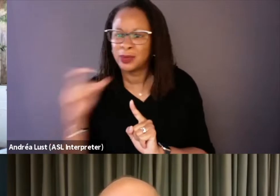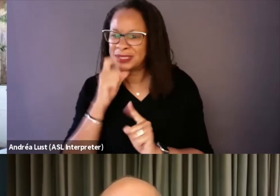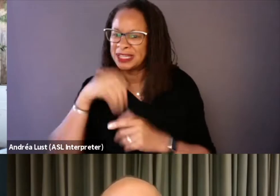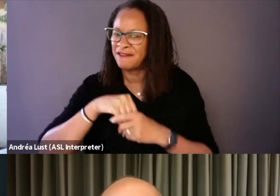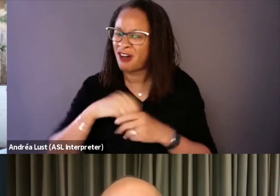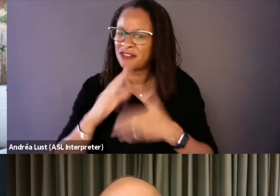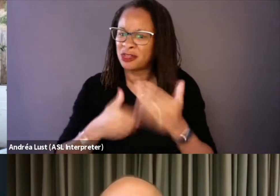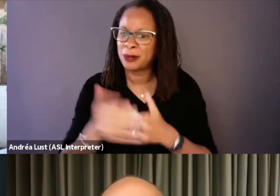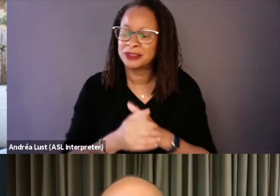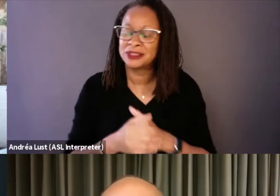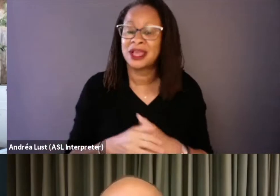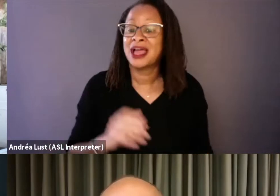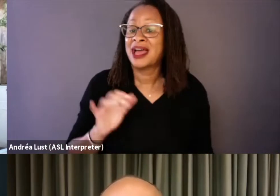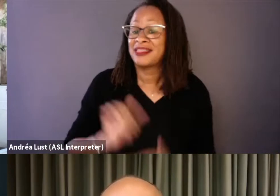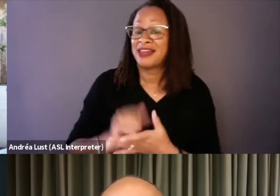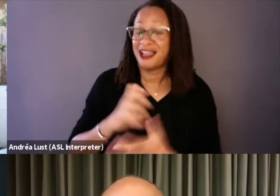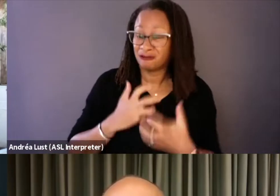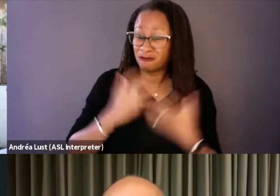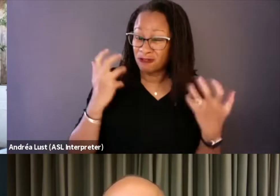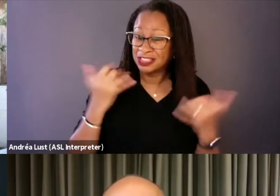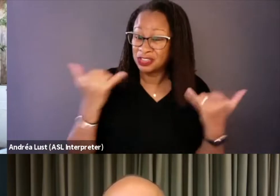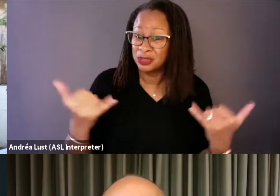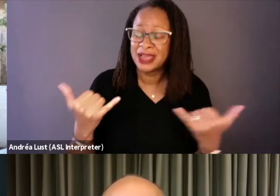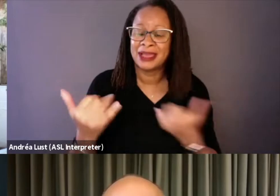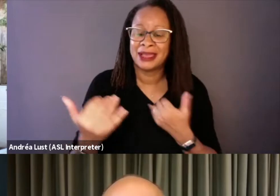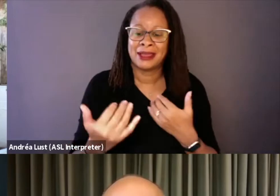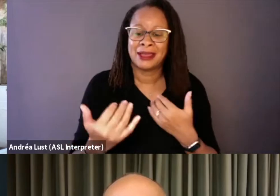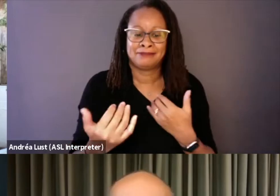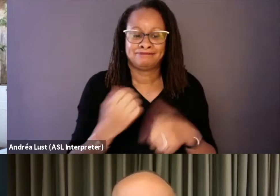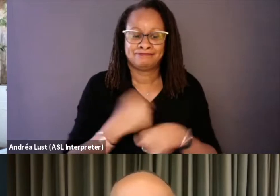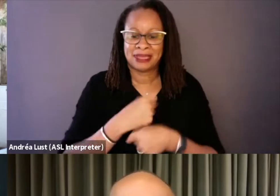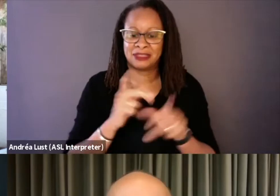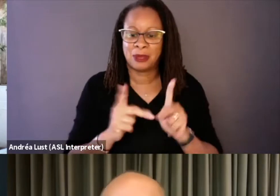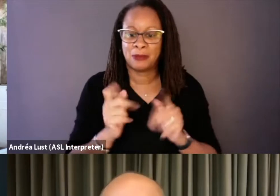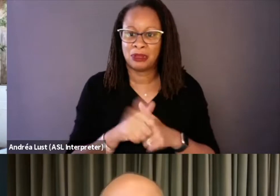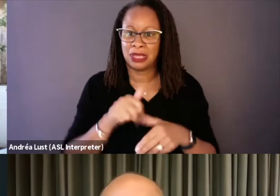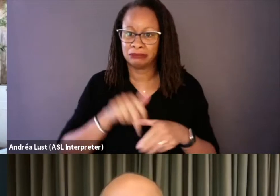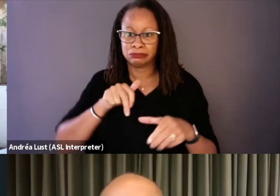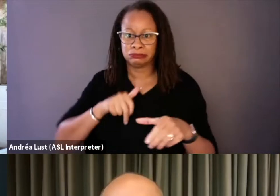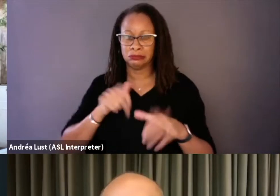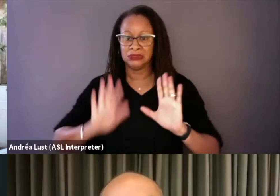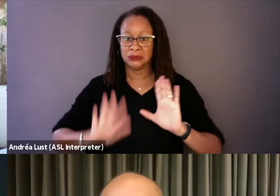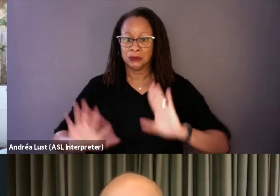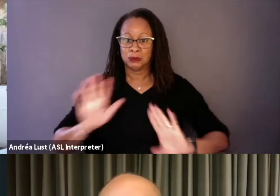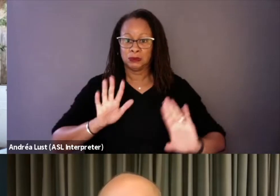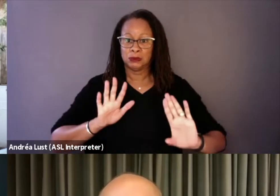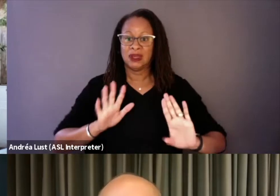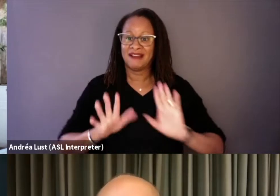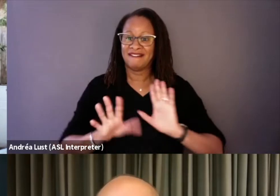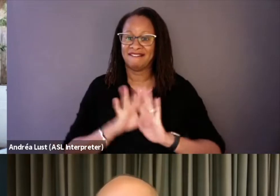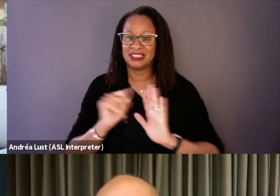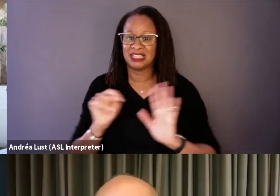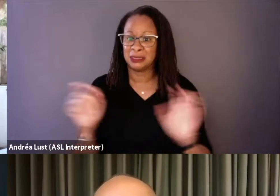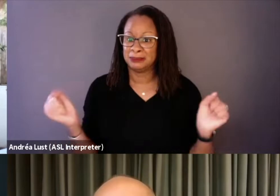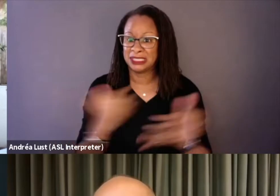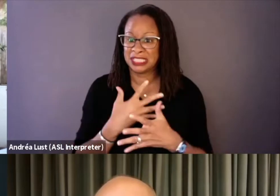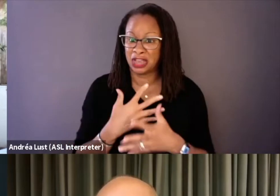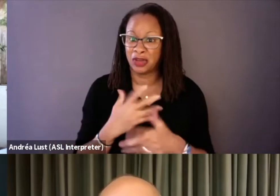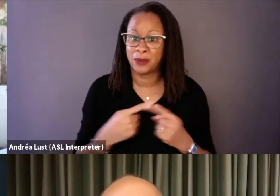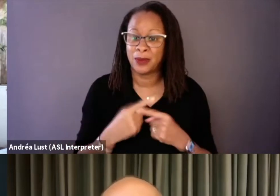rage even today makes people step back a little bit, they still find it a little bit frightening, right? Do you think?